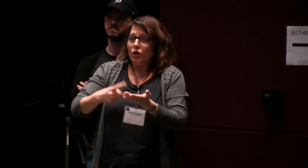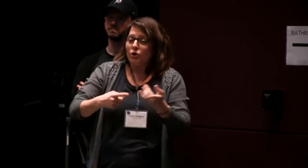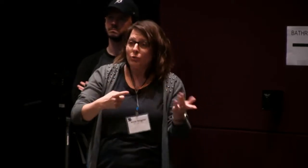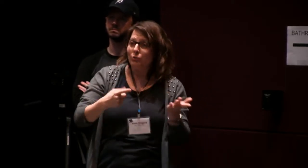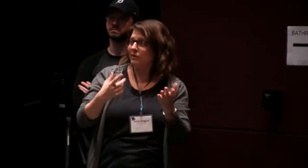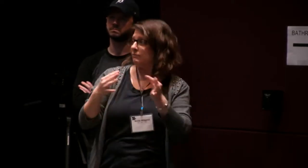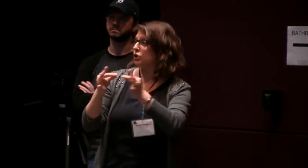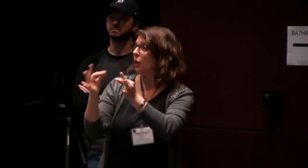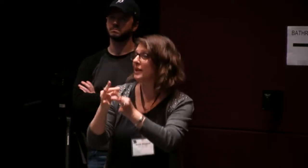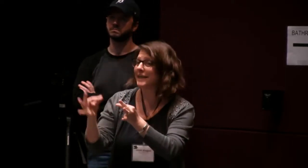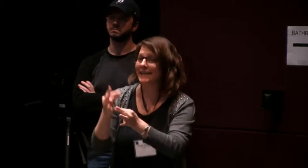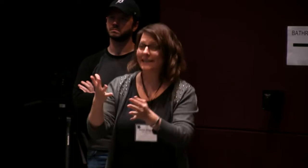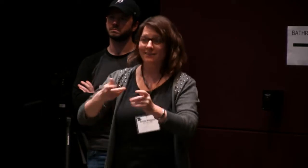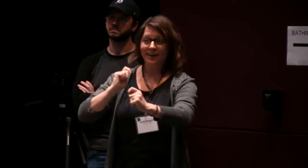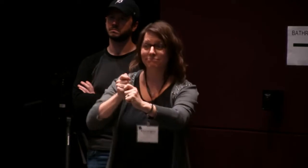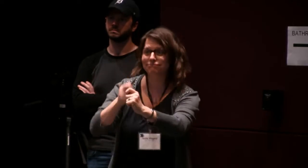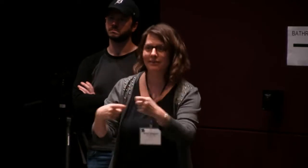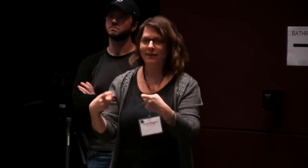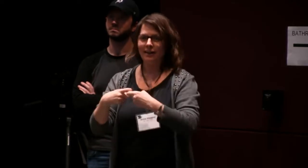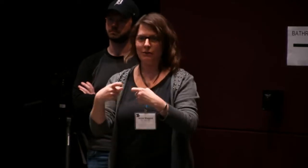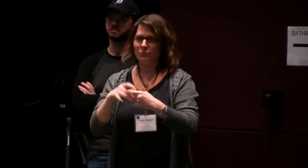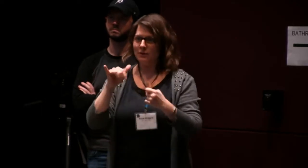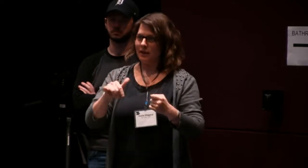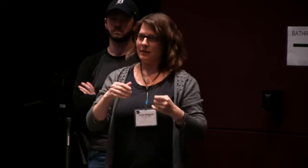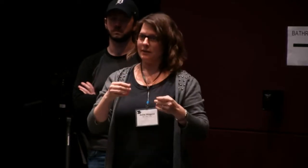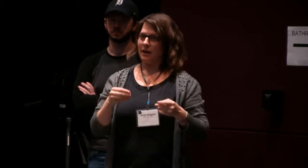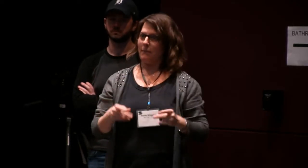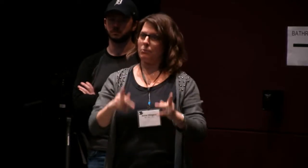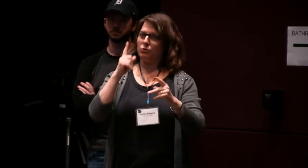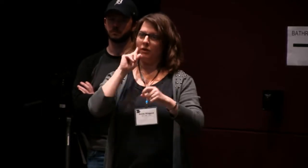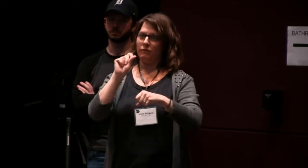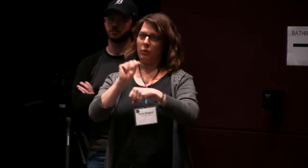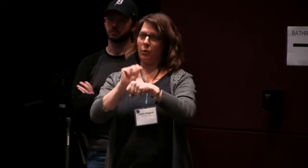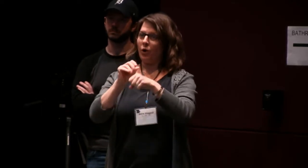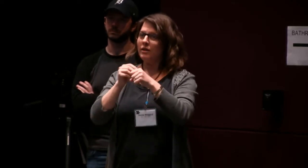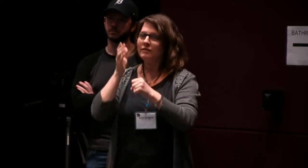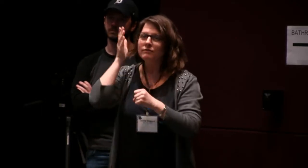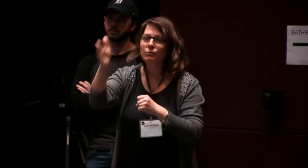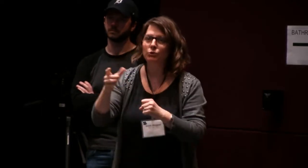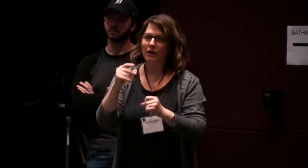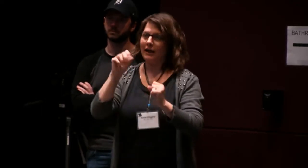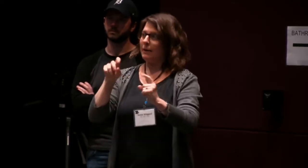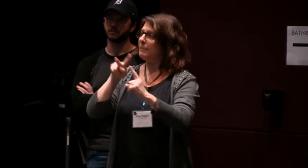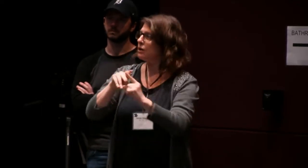some of these endeavors. Seamstressing, electric, carpenters,